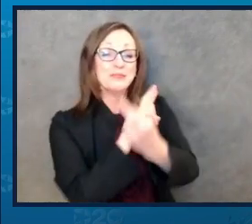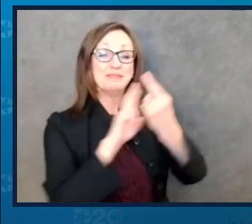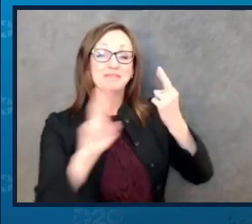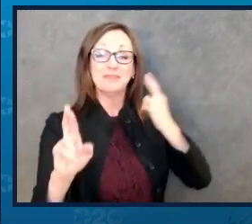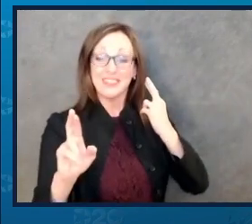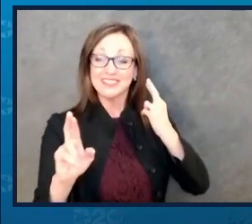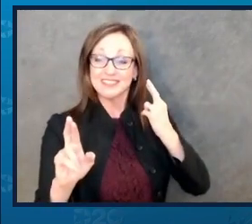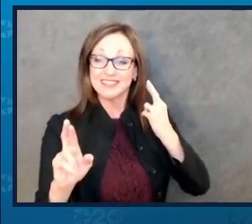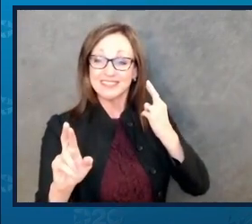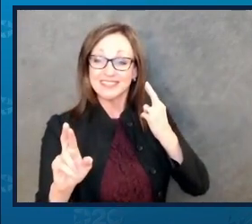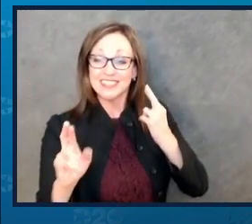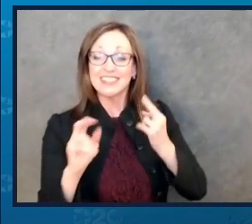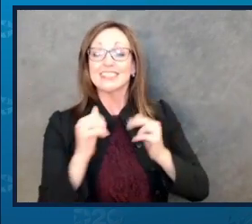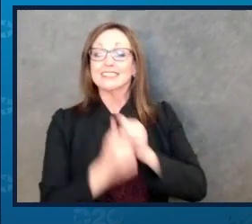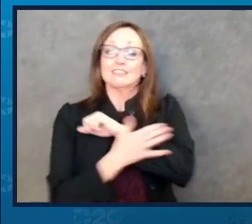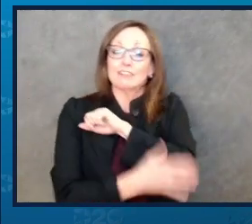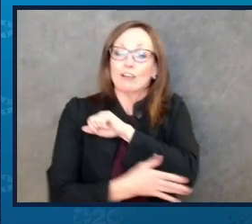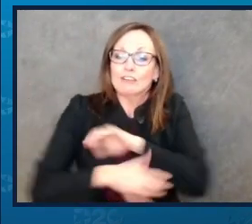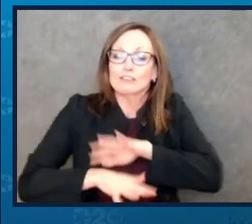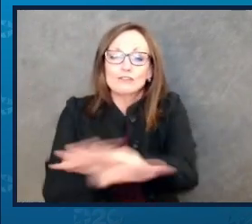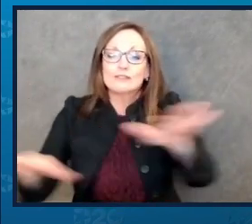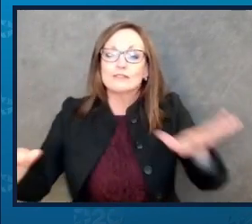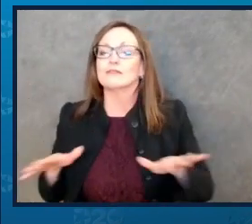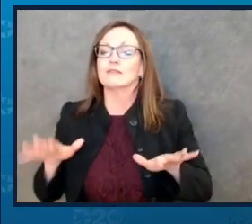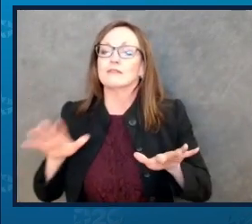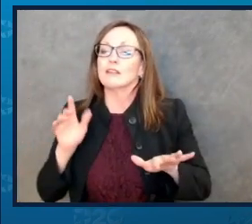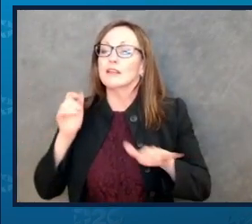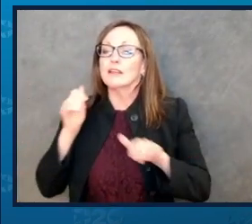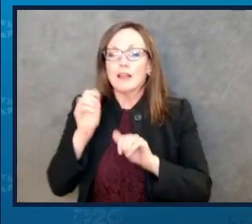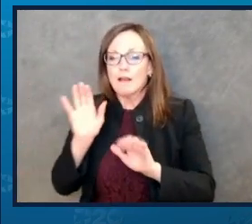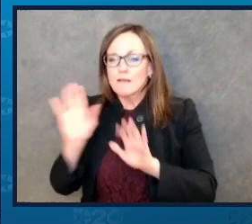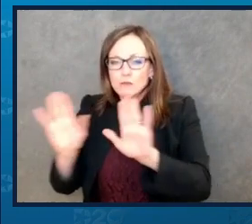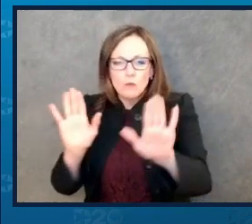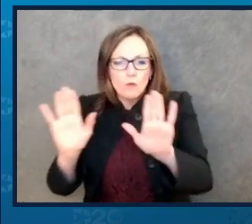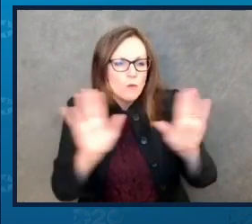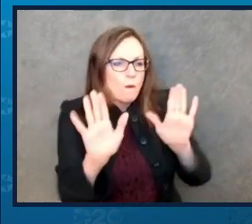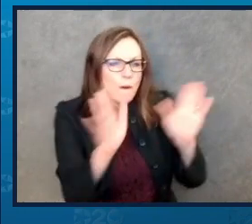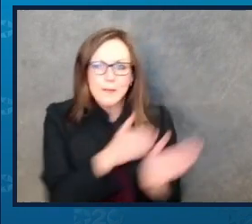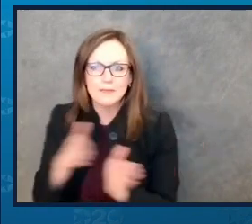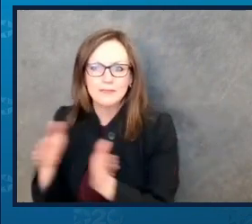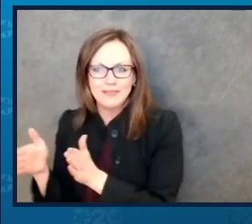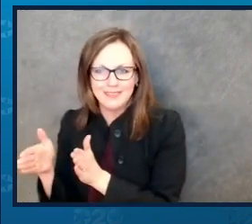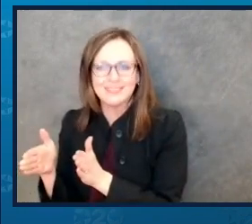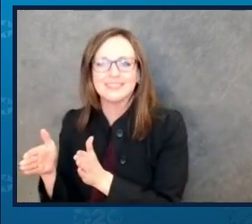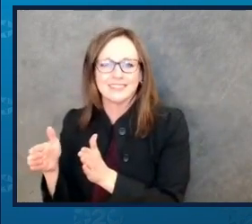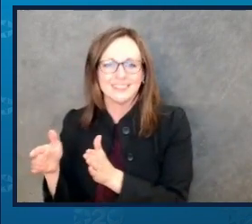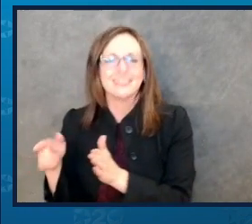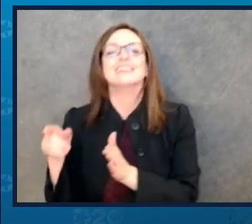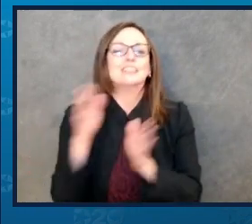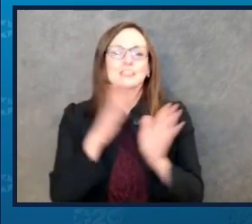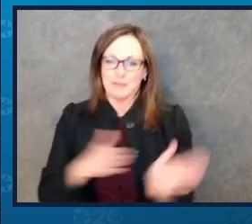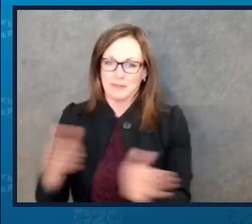VOTING PLAN, JOE AND I WANT TO